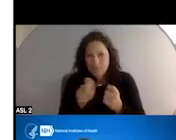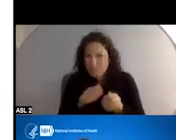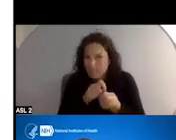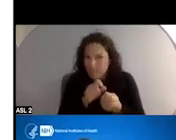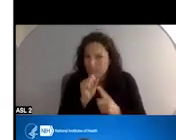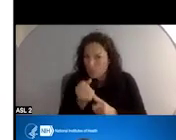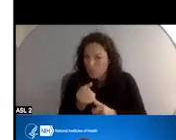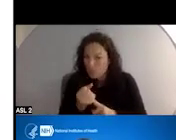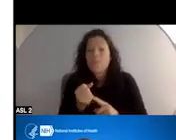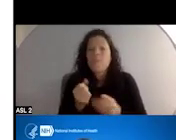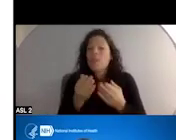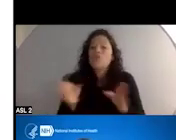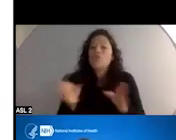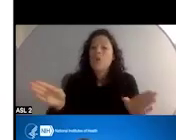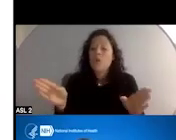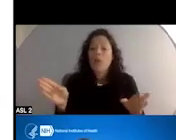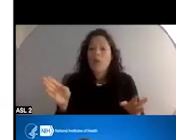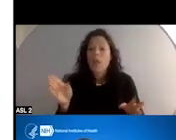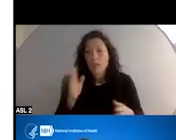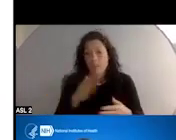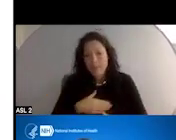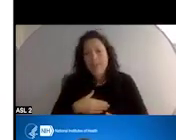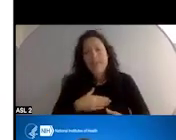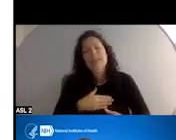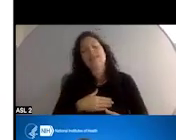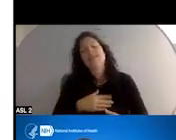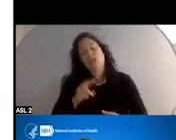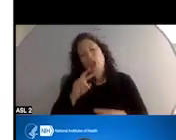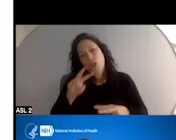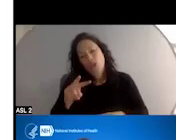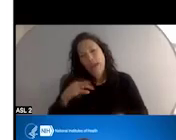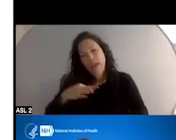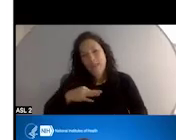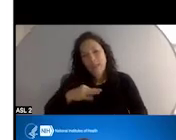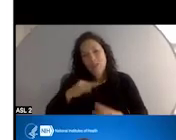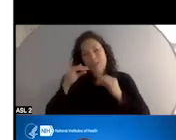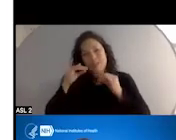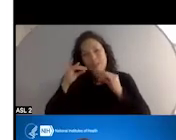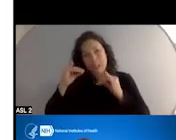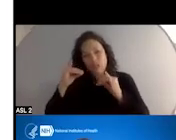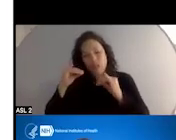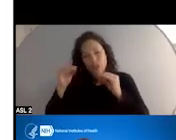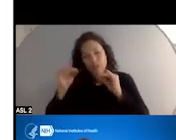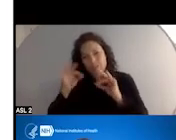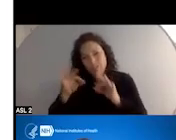But in general, please do look at the application instructions, and that does have some instructions